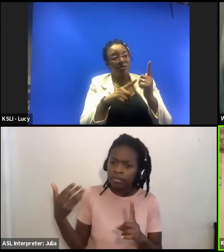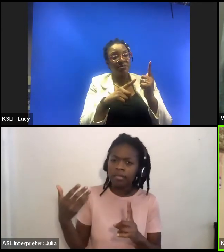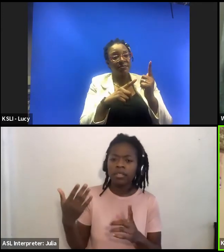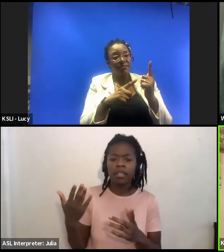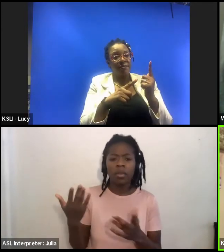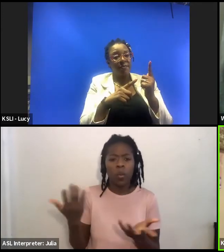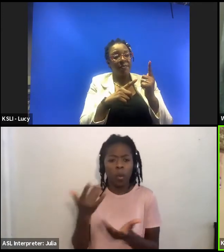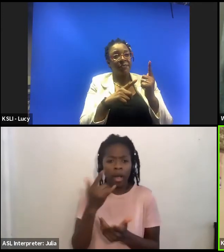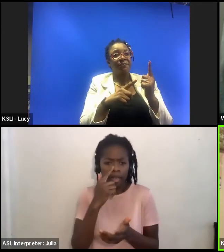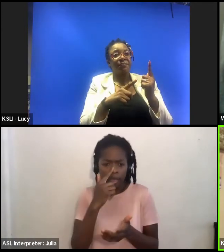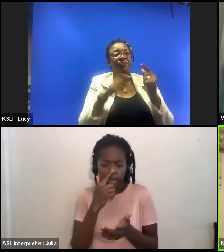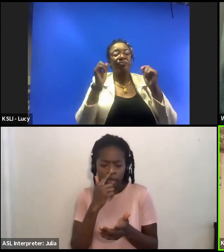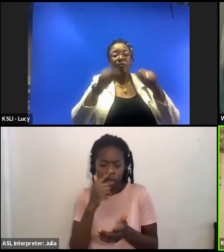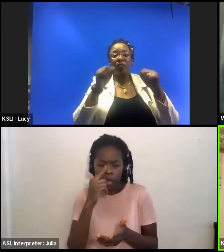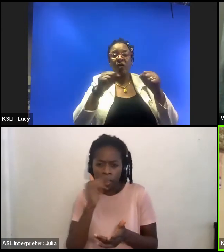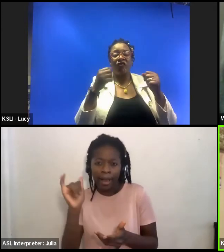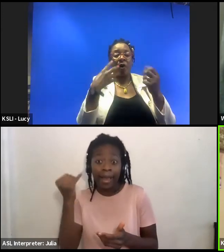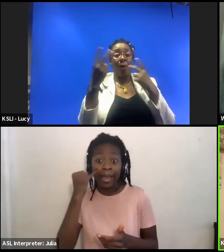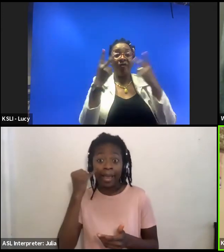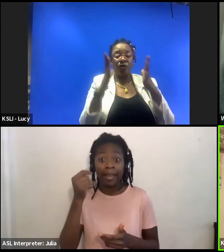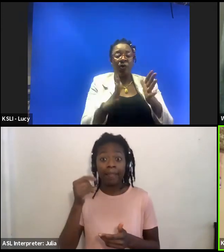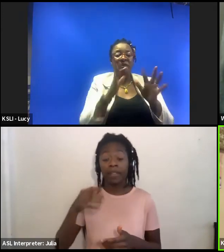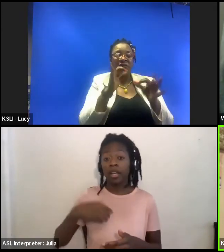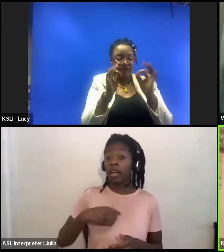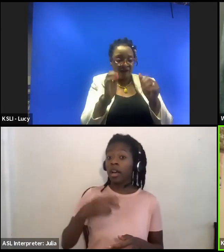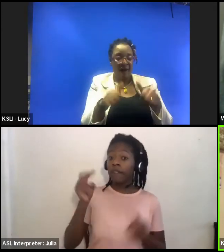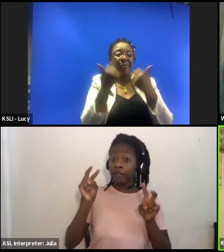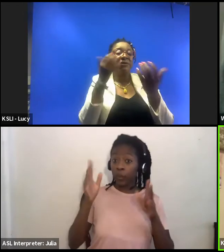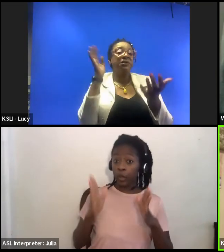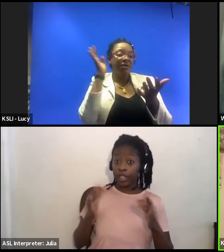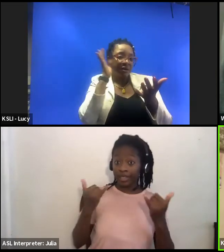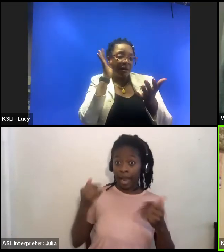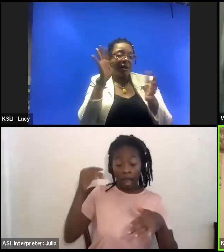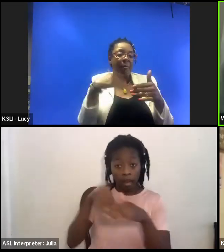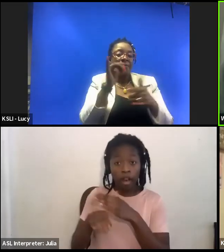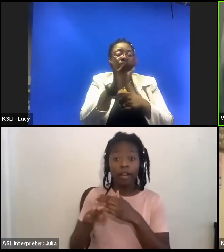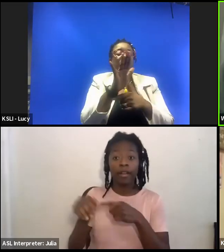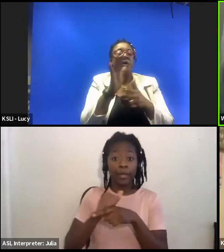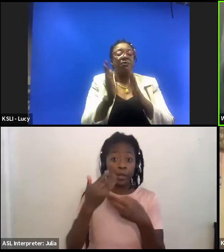for our viewers today if they were walking into your rehearsal room. Okay.